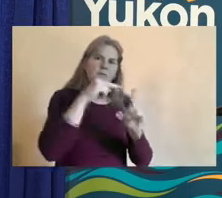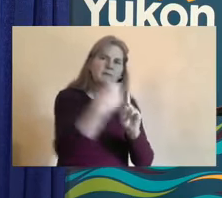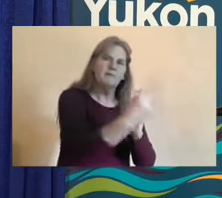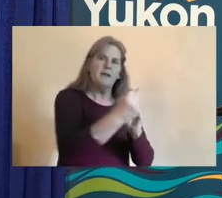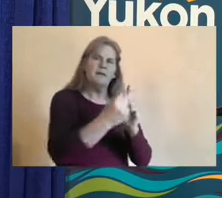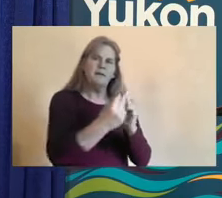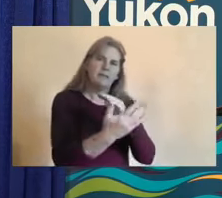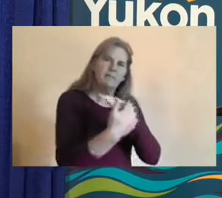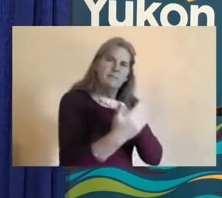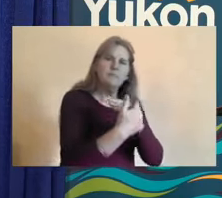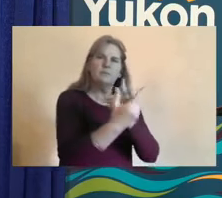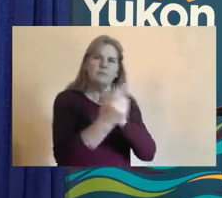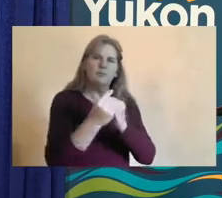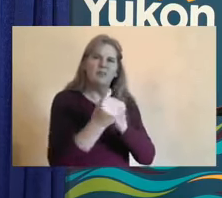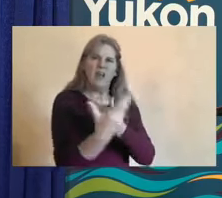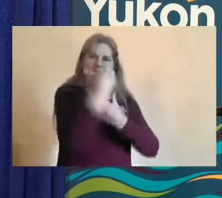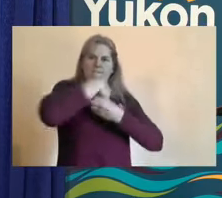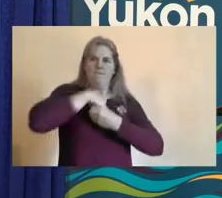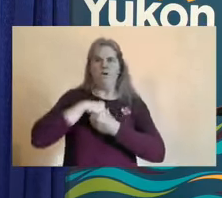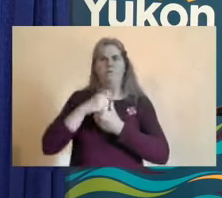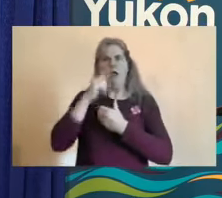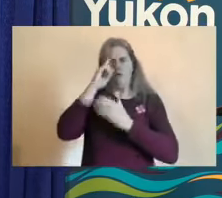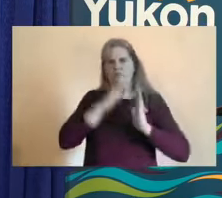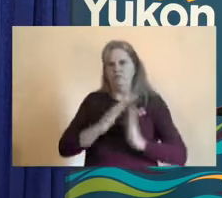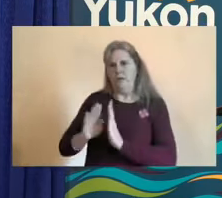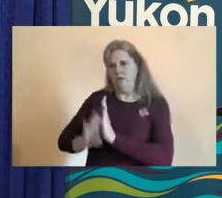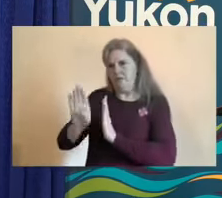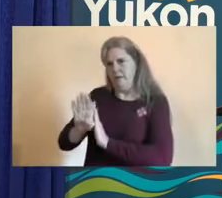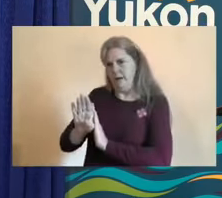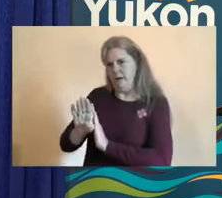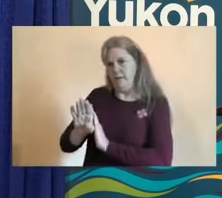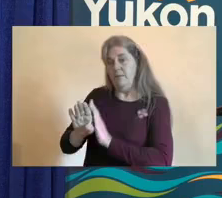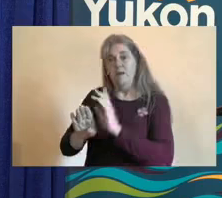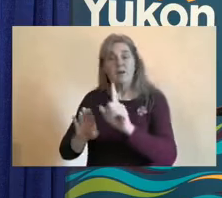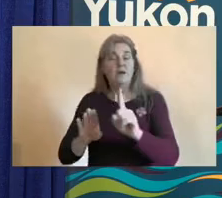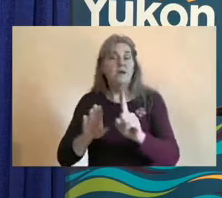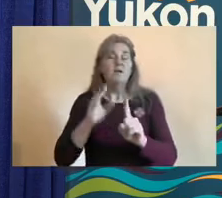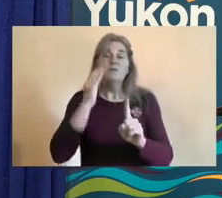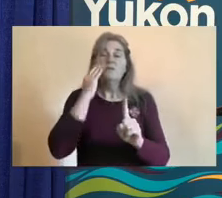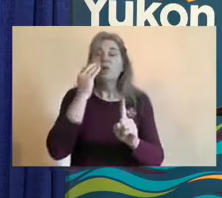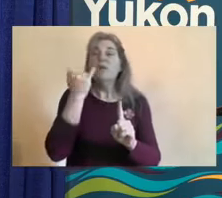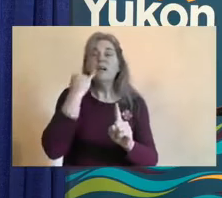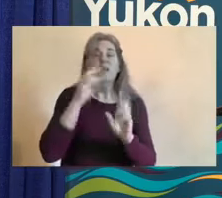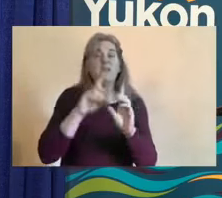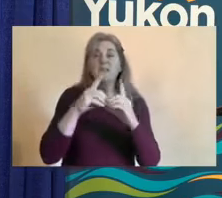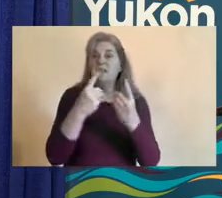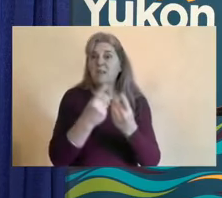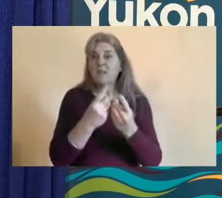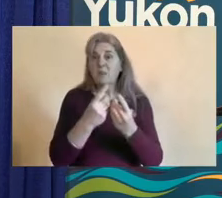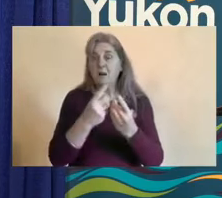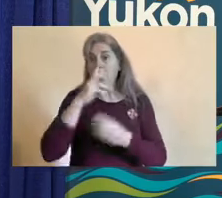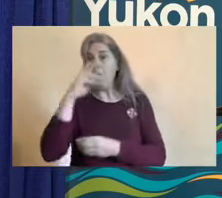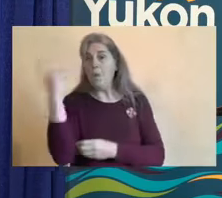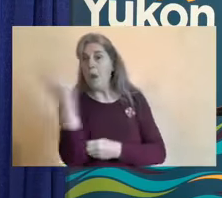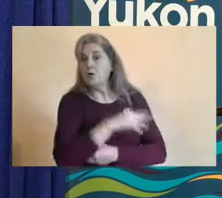voice to our strategy in realtime. Again, Dave, if a department will listen to the mandate, and